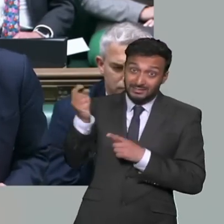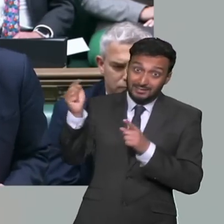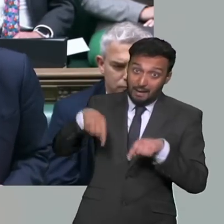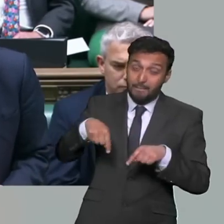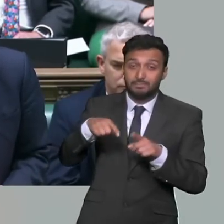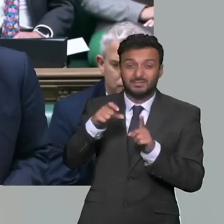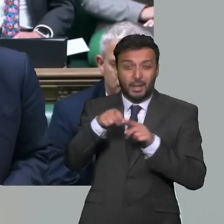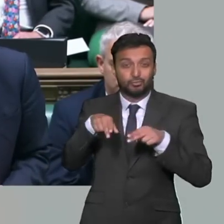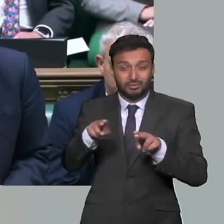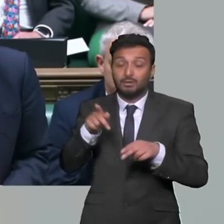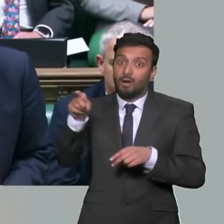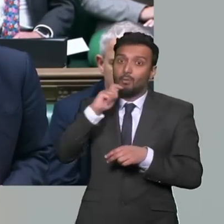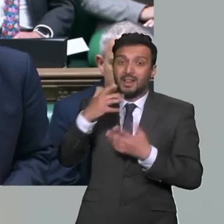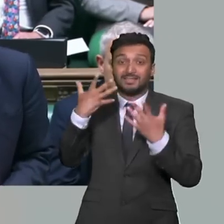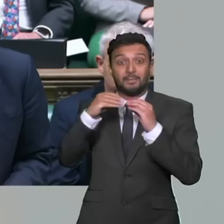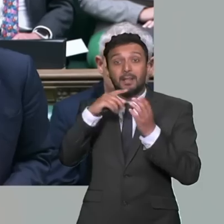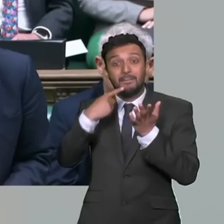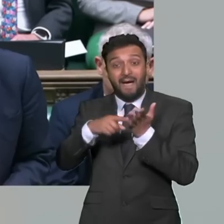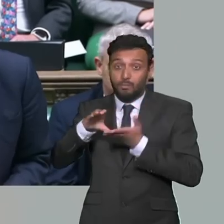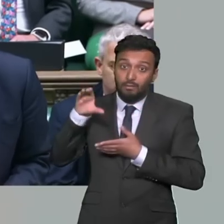the UK through our new strategic investment partnership.